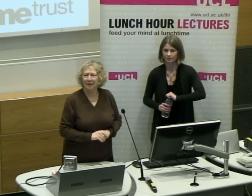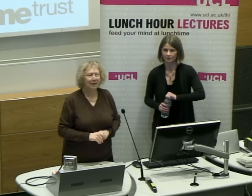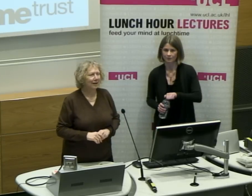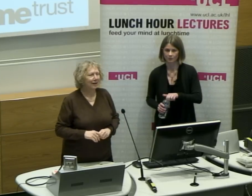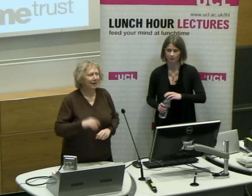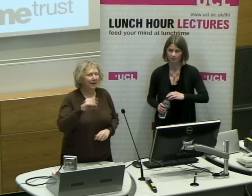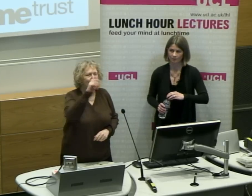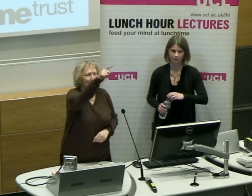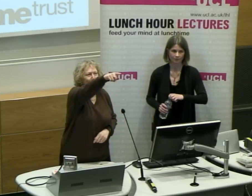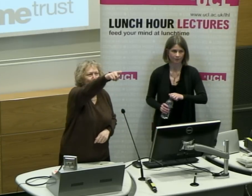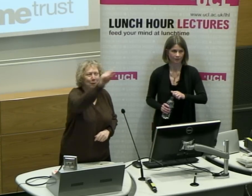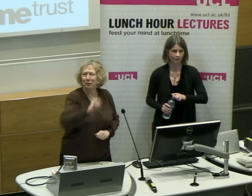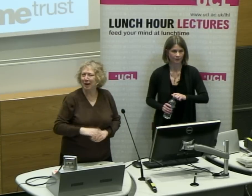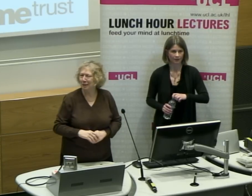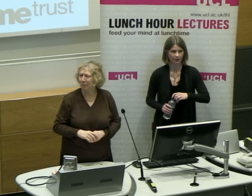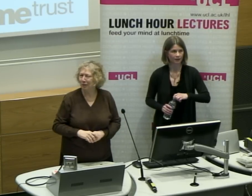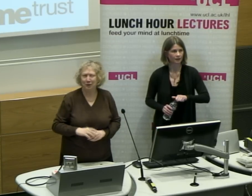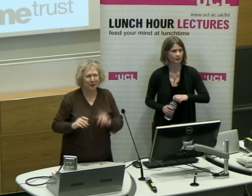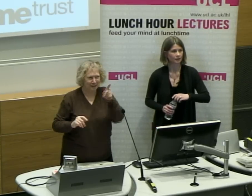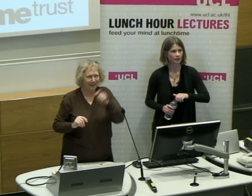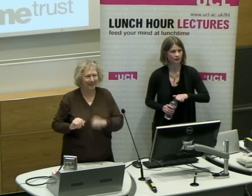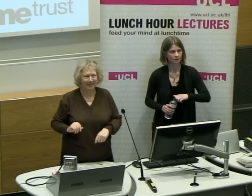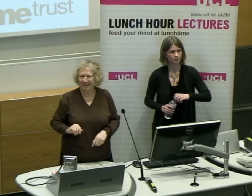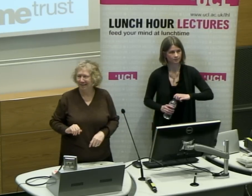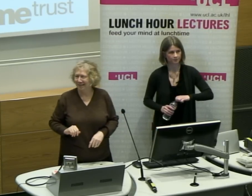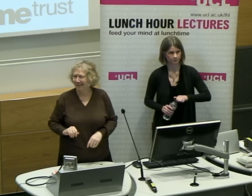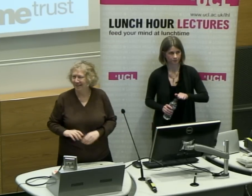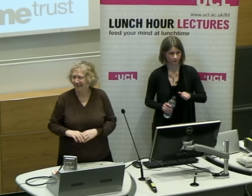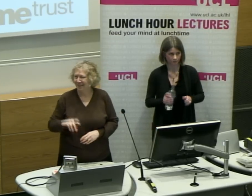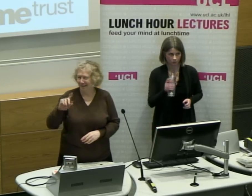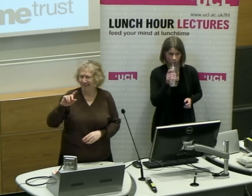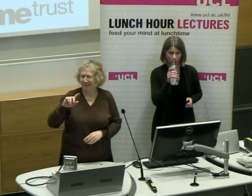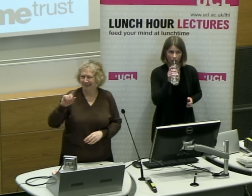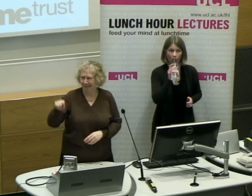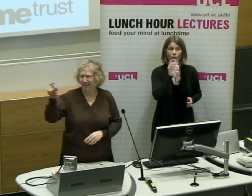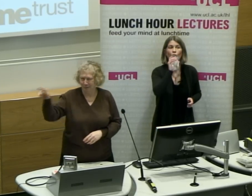I think you had your hand up first. Thank you. Good afternoon.